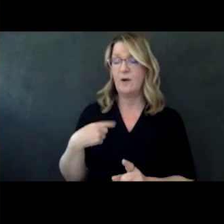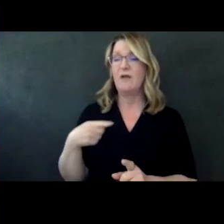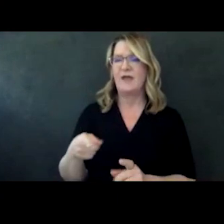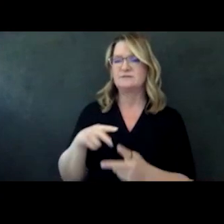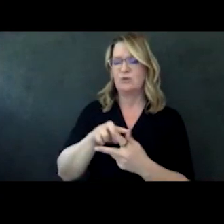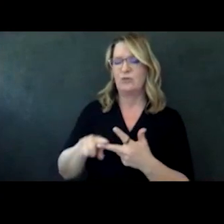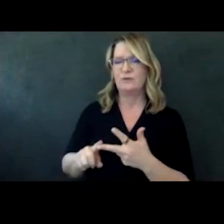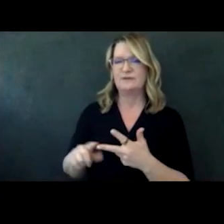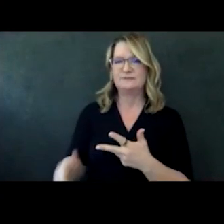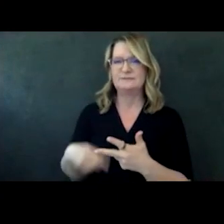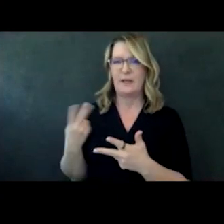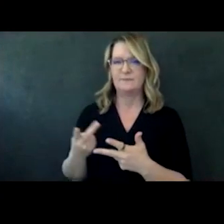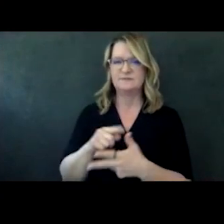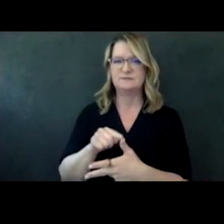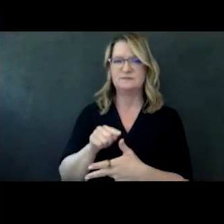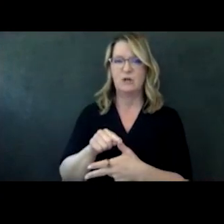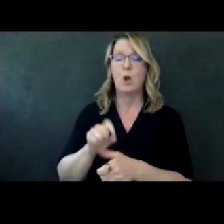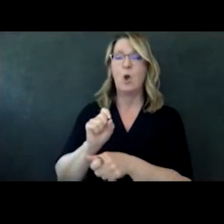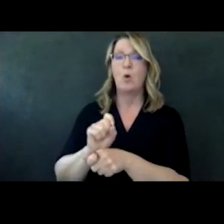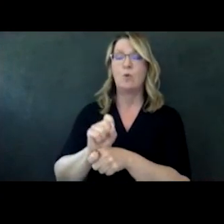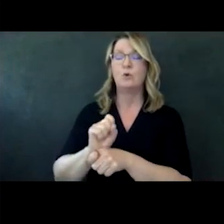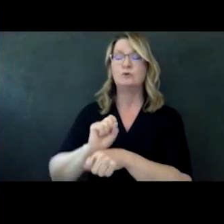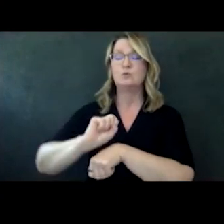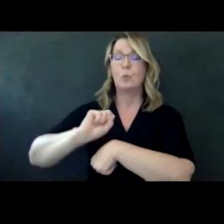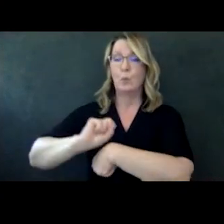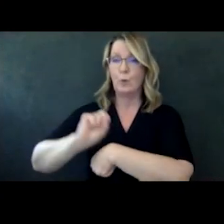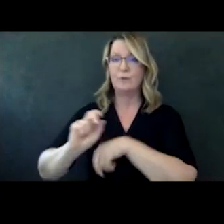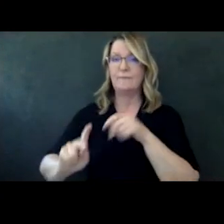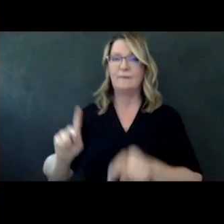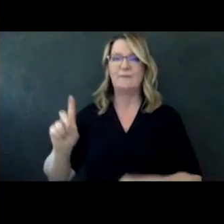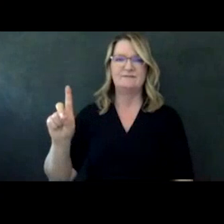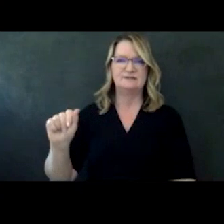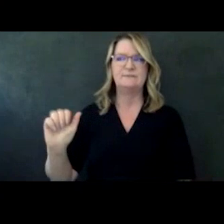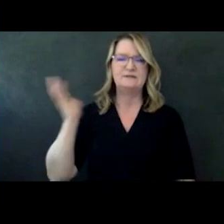employers who've worked with people with disabilities before. Two, employers who